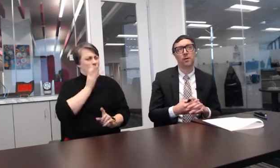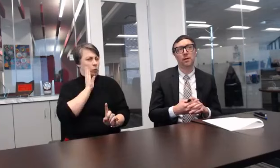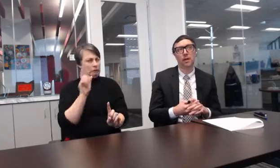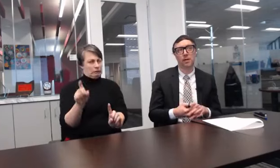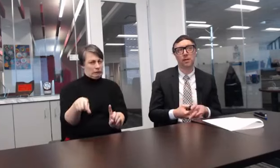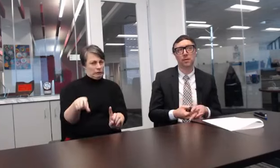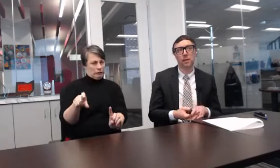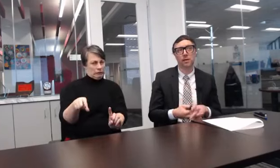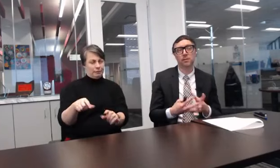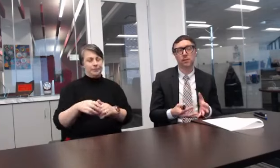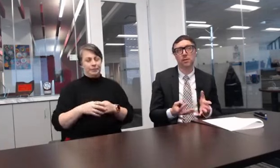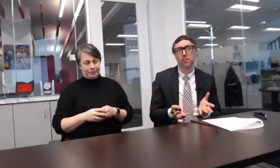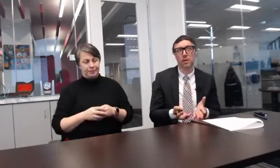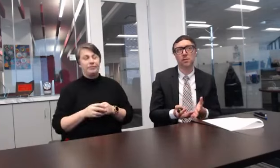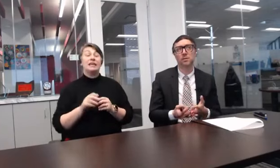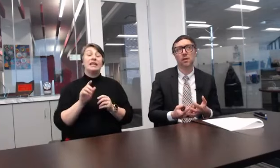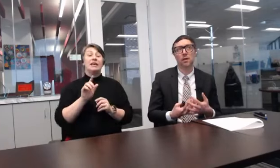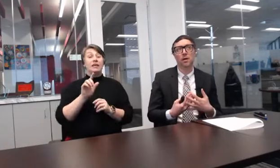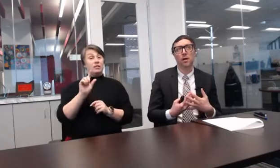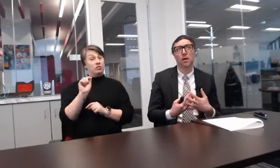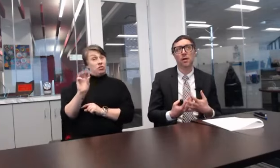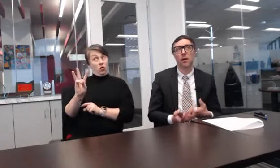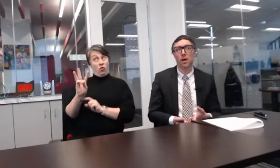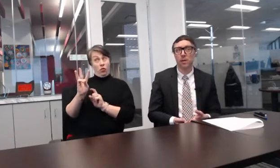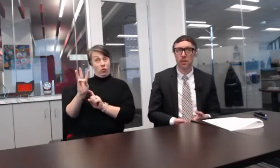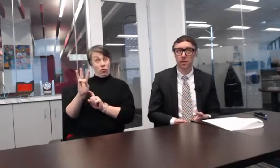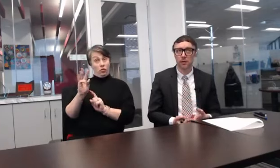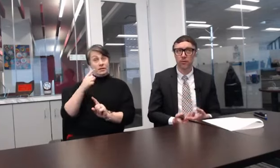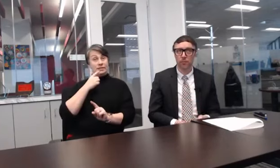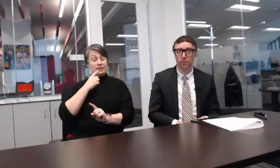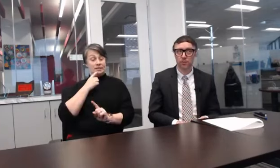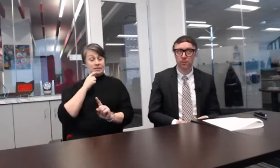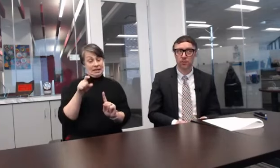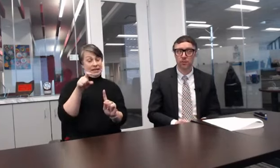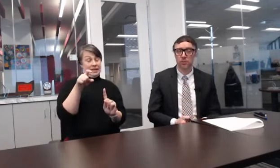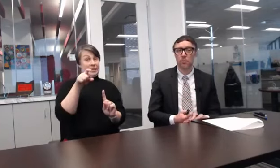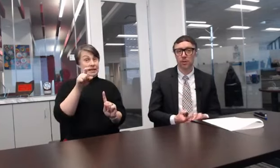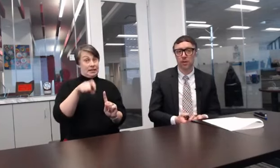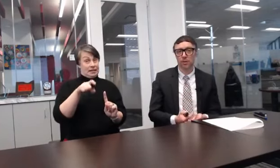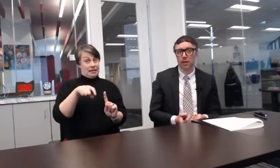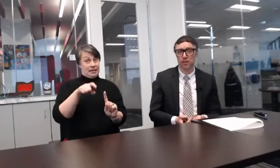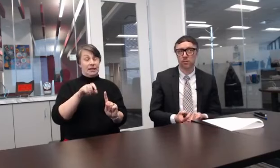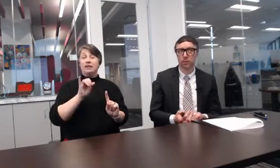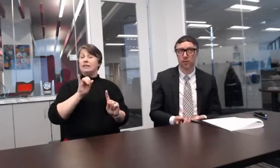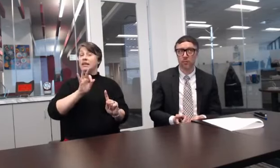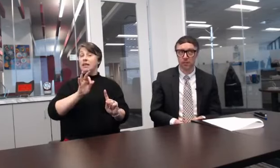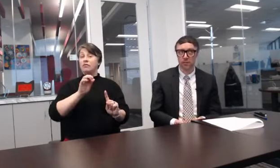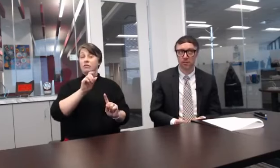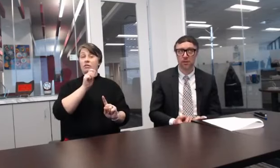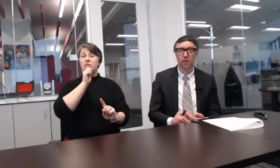It technically means, legally means, an unmet need for waiver services within the next 12 months.